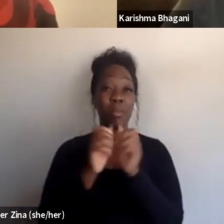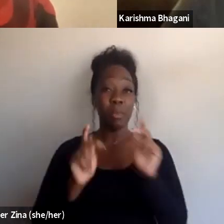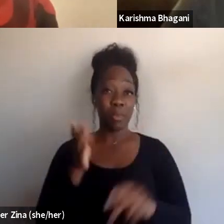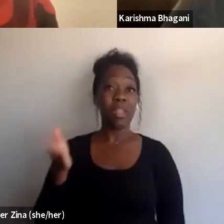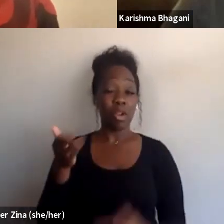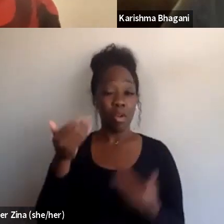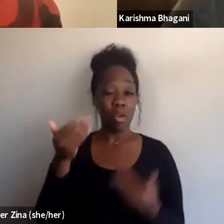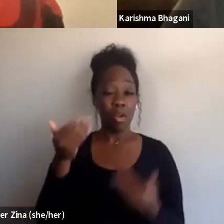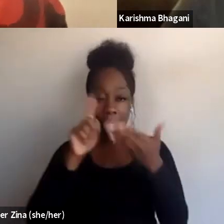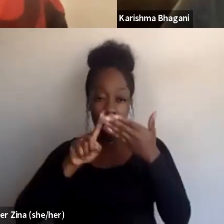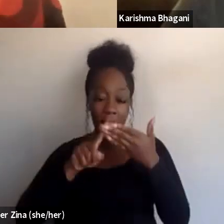after our conversation today.